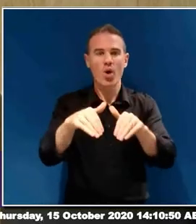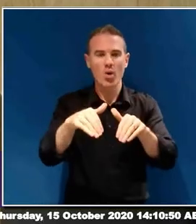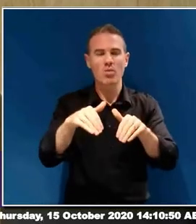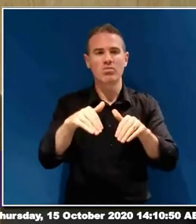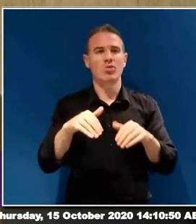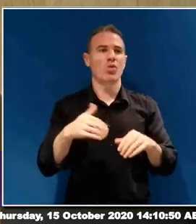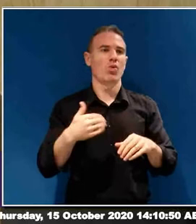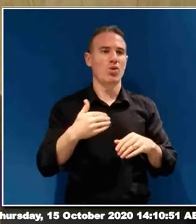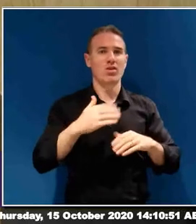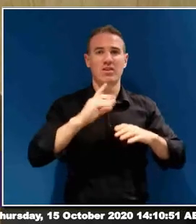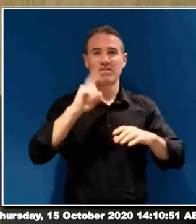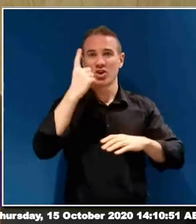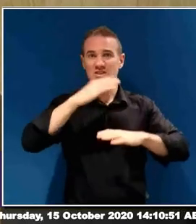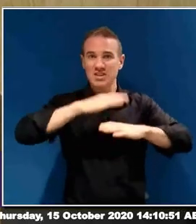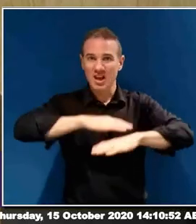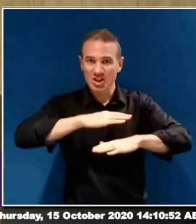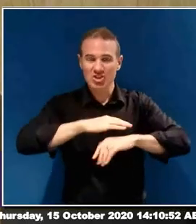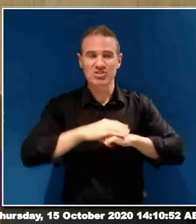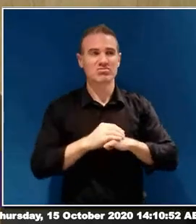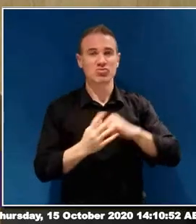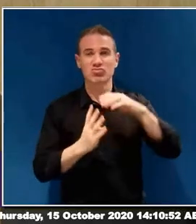students from non-English-speaking backgrounds,